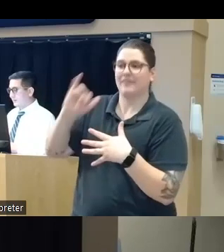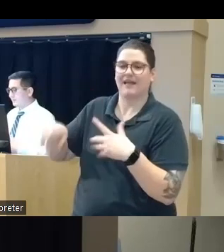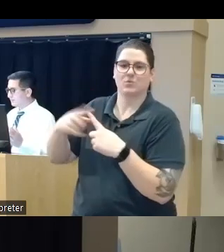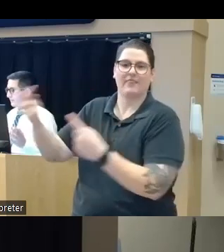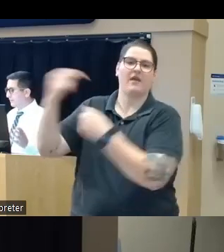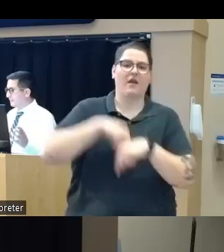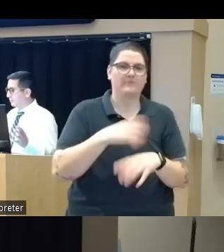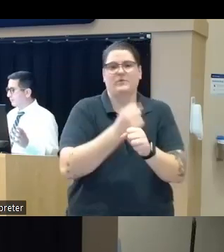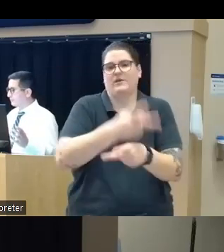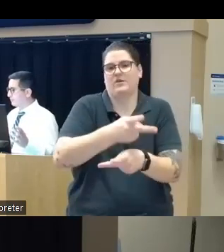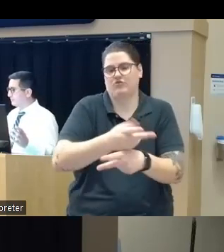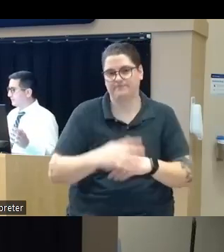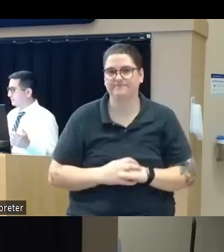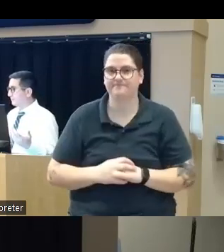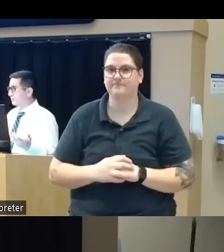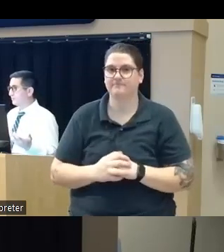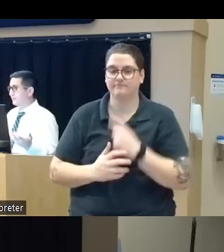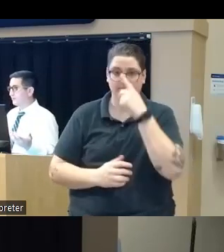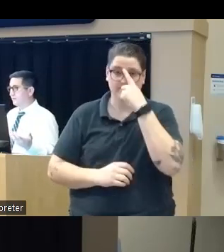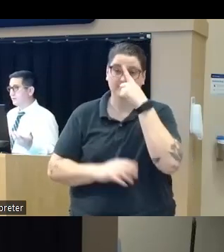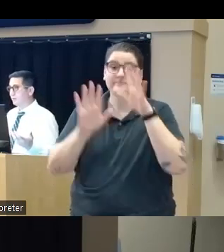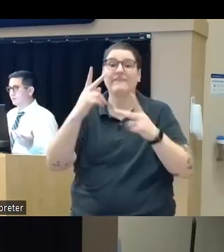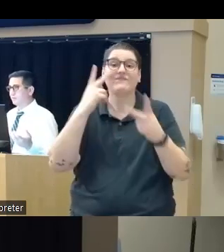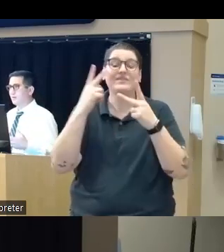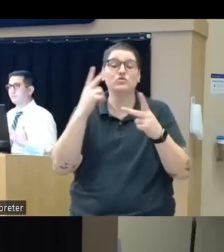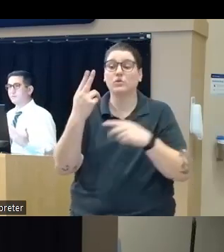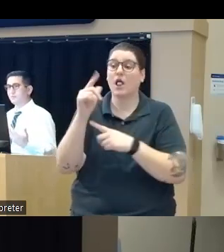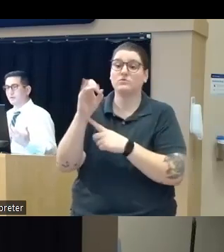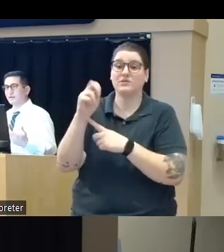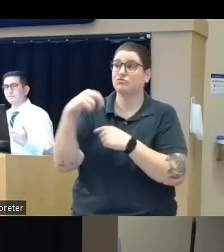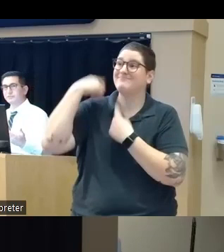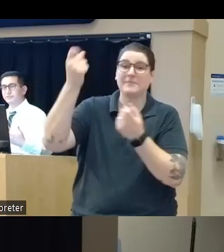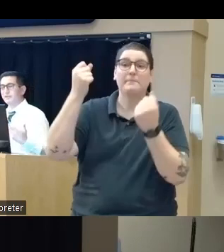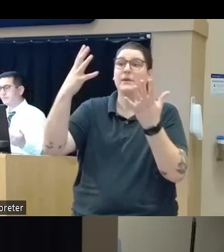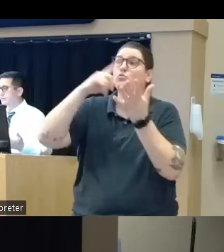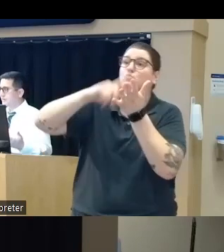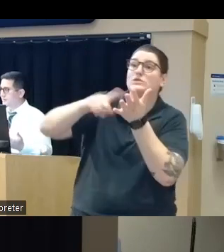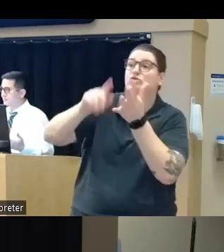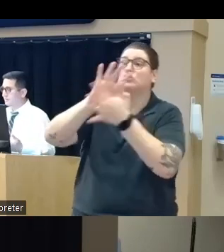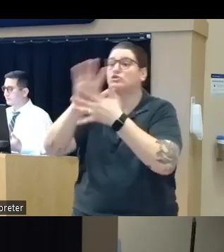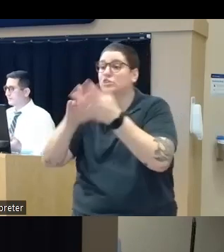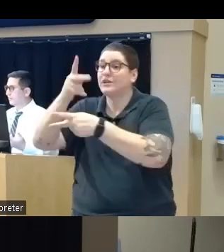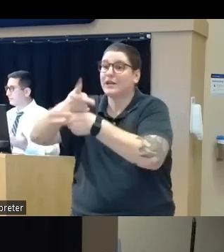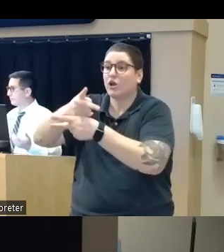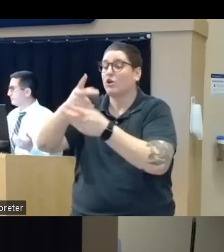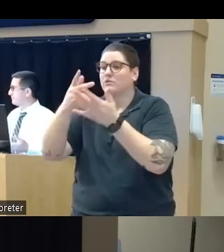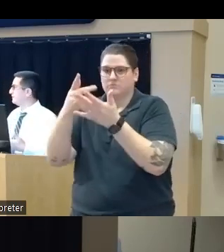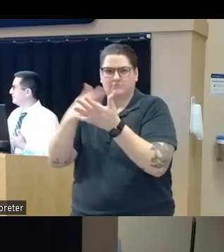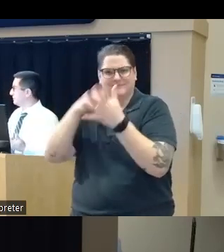and I guess I'll say that you know visual hallucinations have largely been ignored so a lot of people and a lot of research and effort has gone into understanding auditory hallucinations